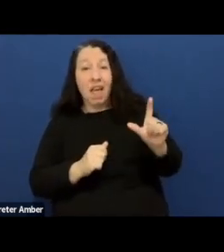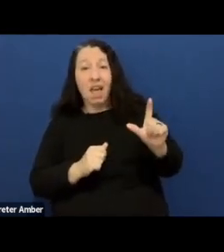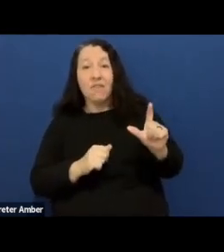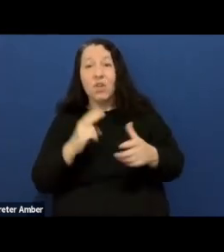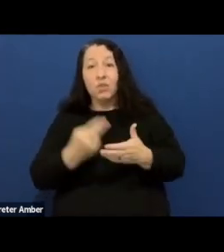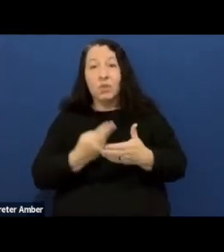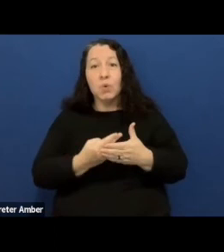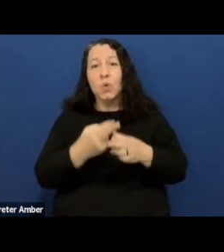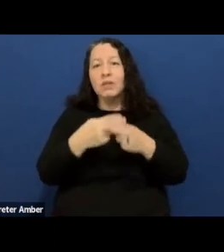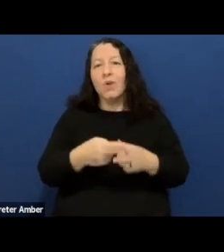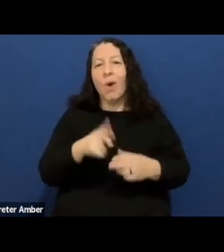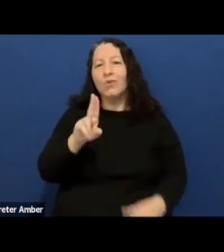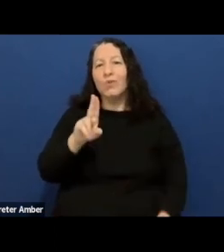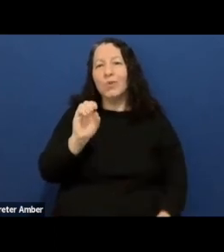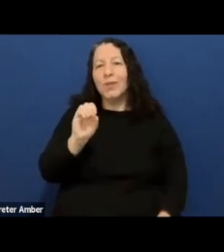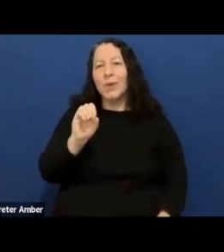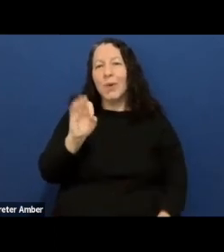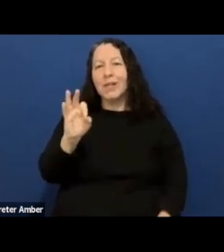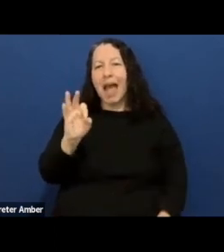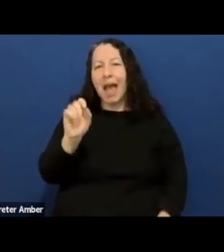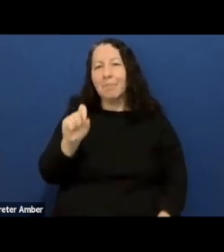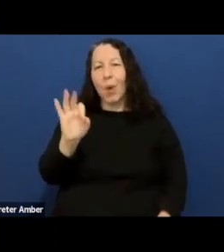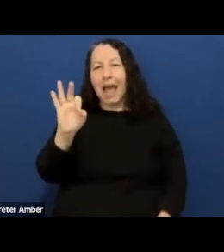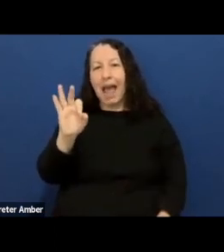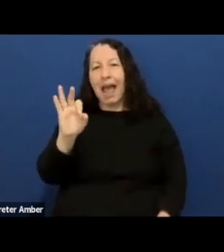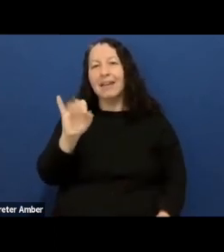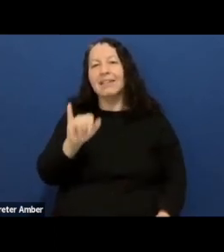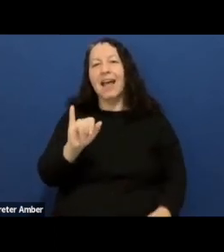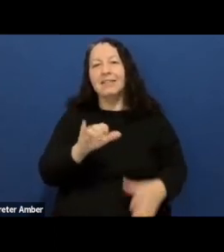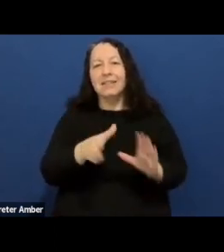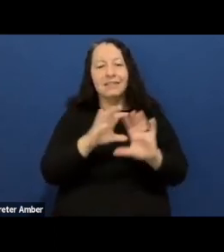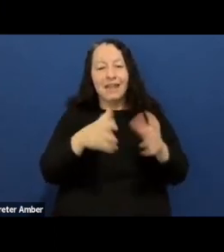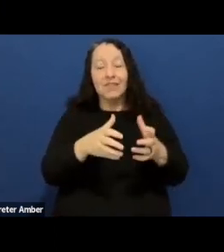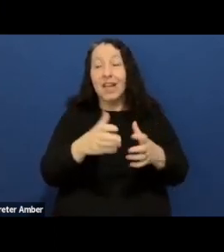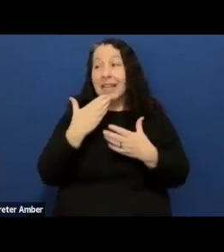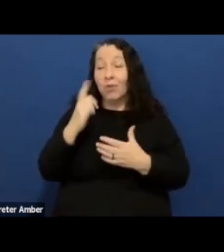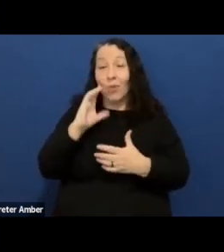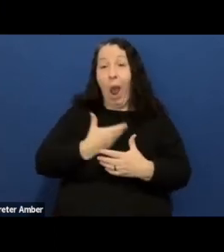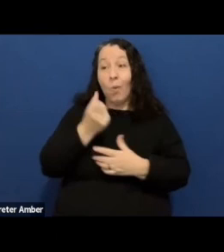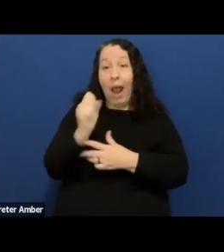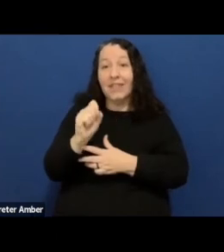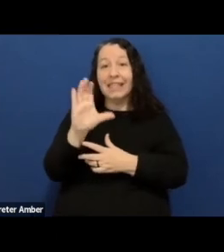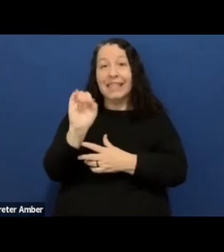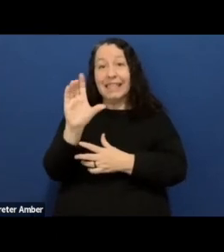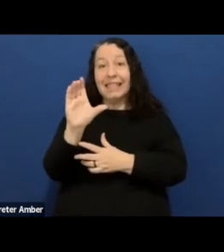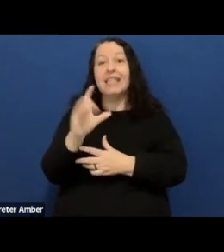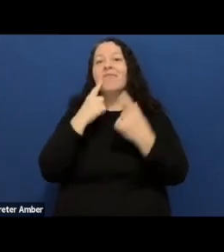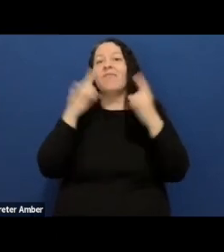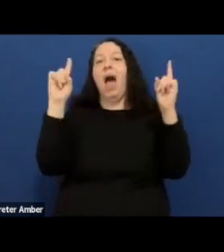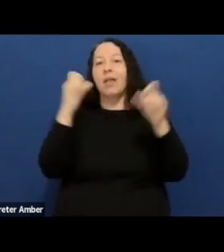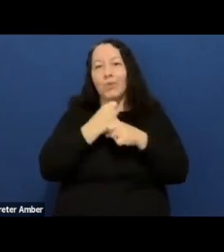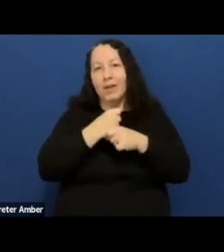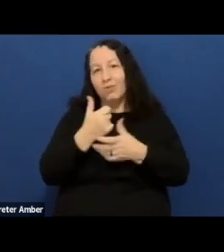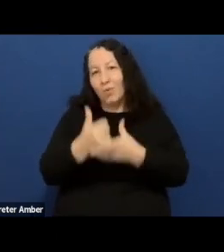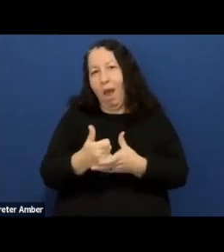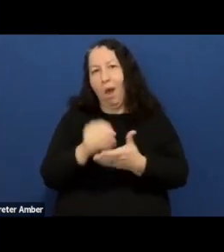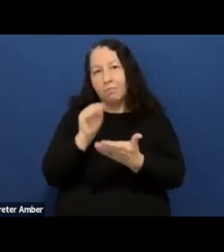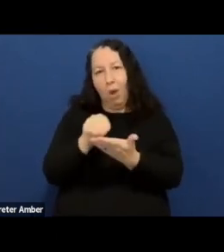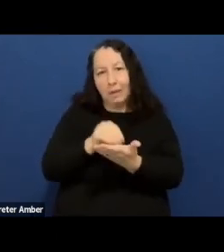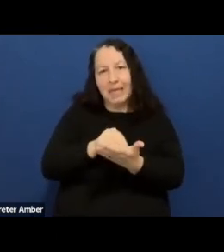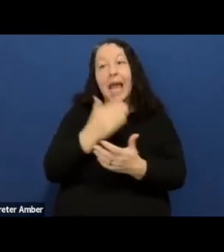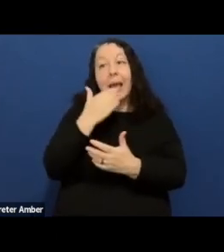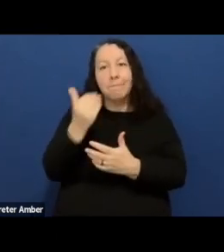And on the left is a spoon titled U09.9 after the classification that the CDC has finally